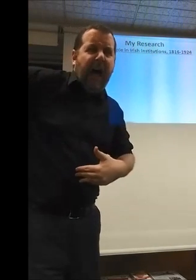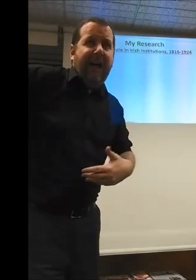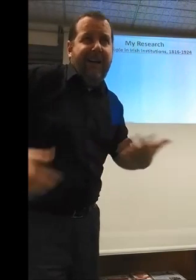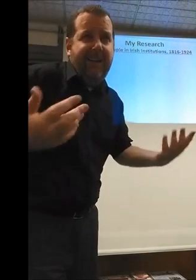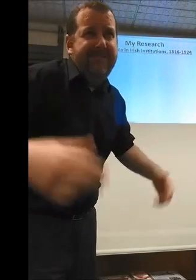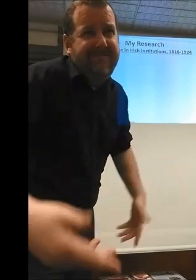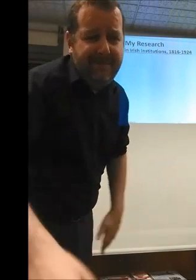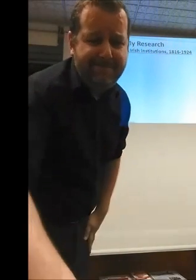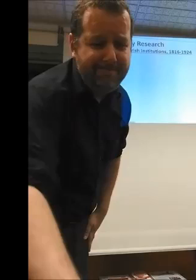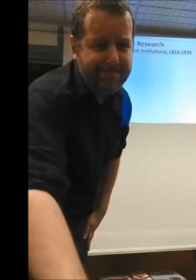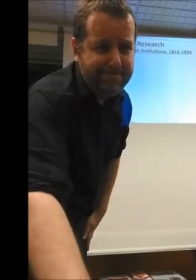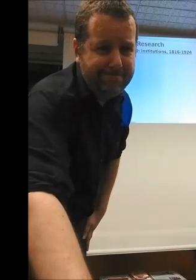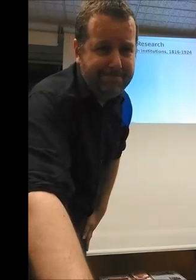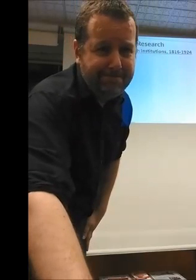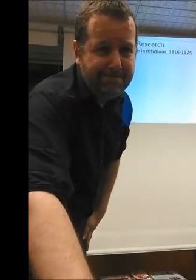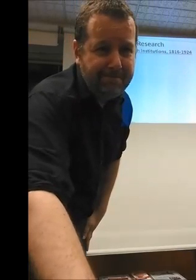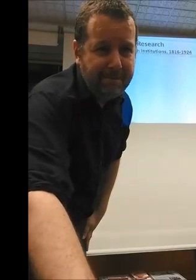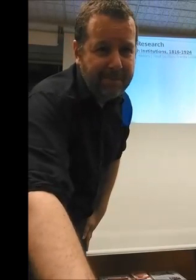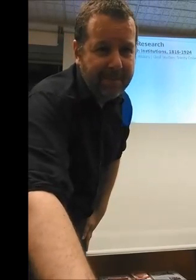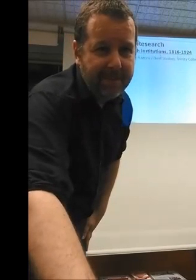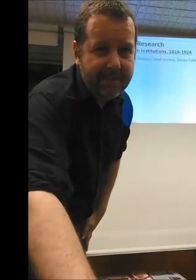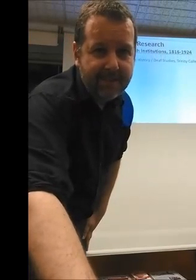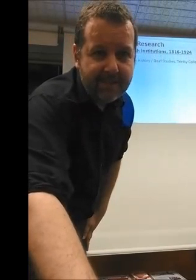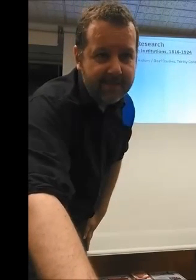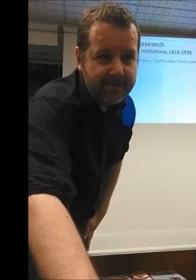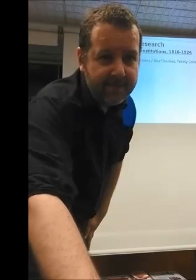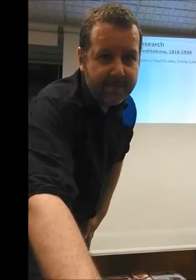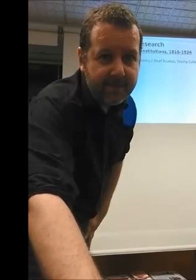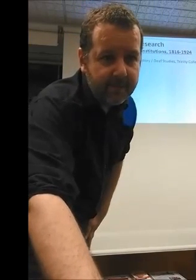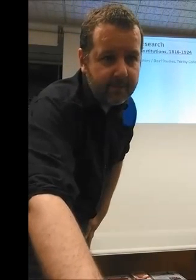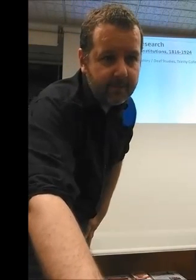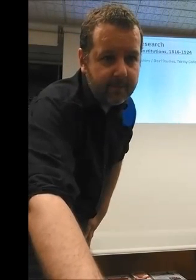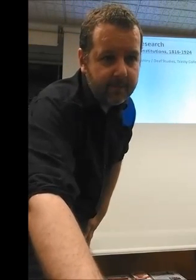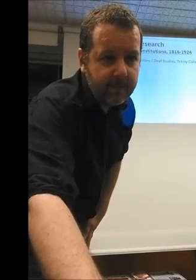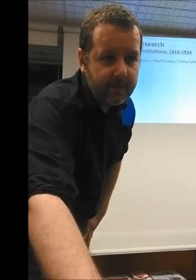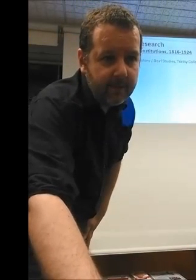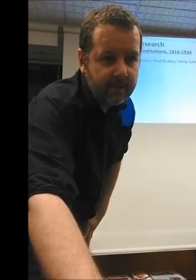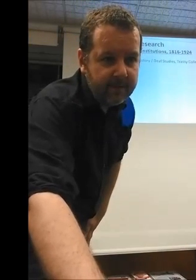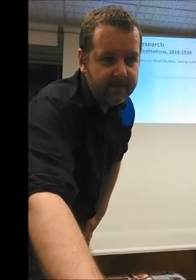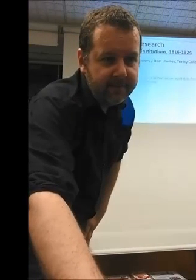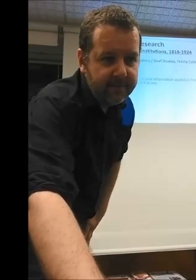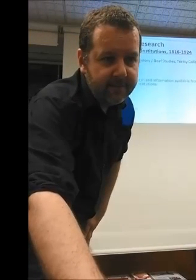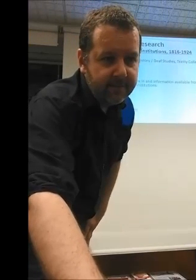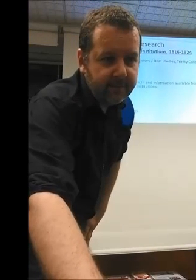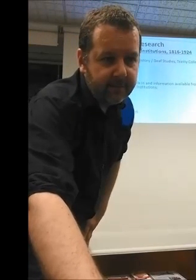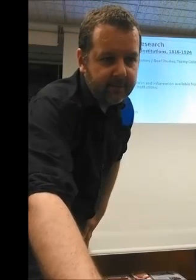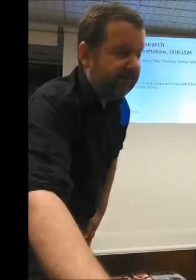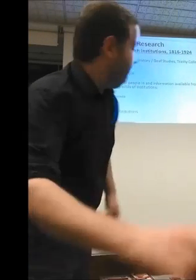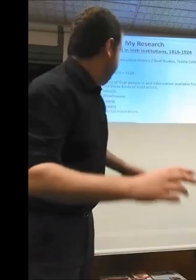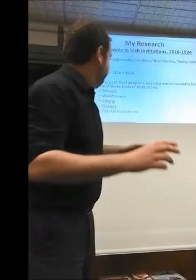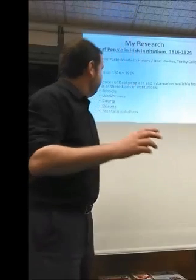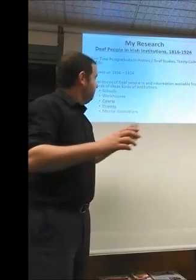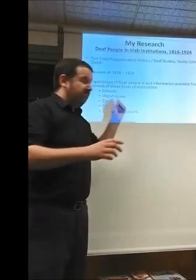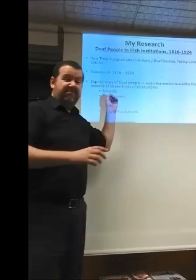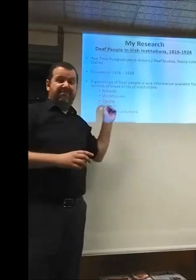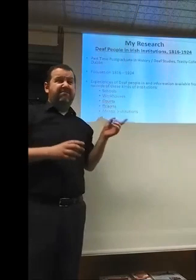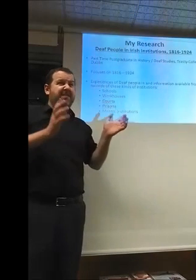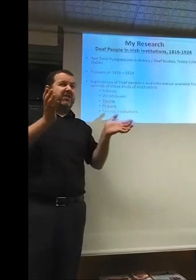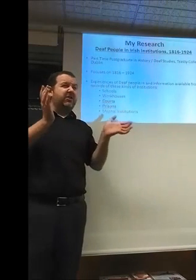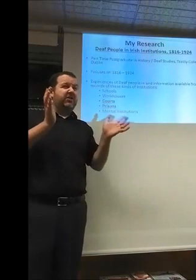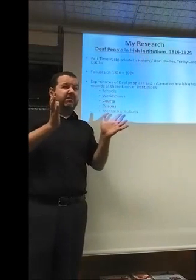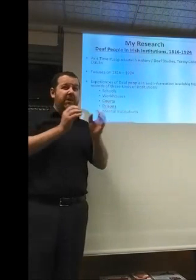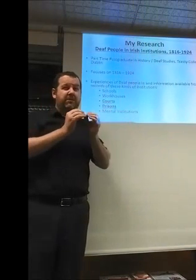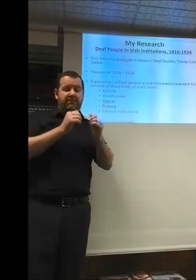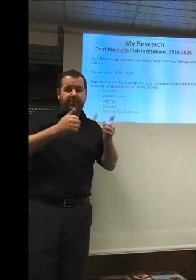be a lot better then me.